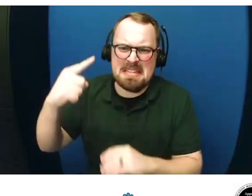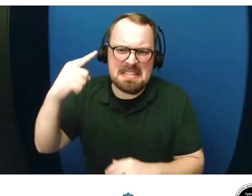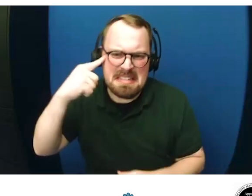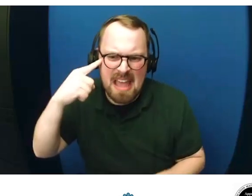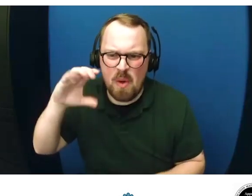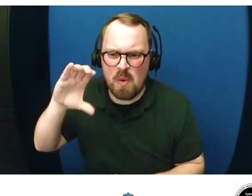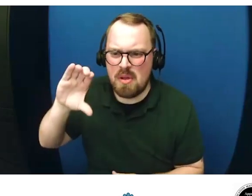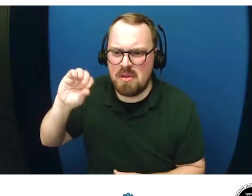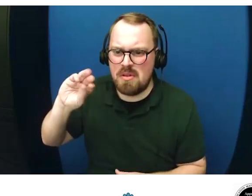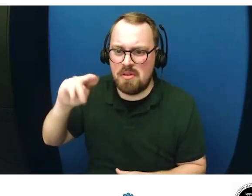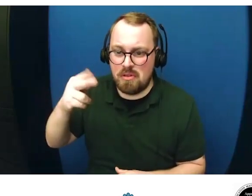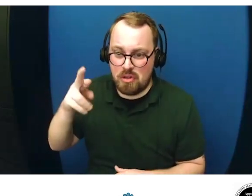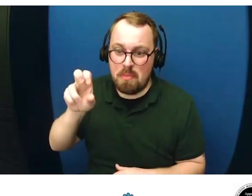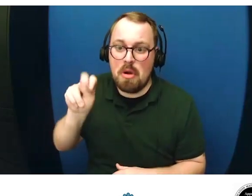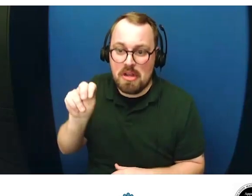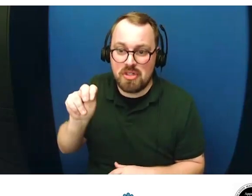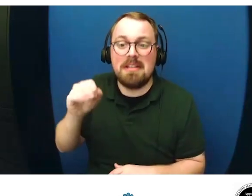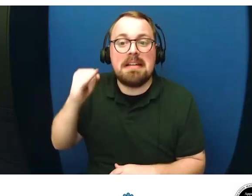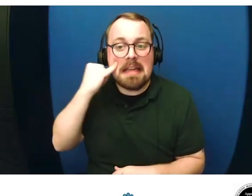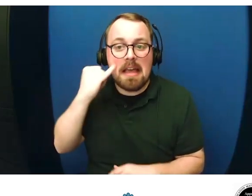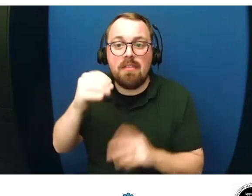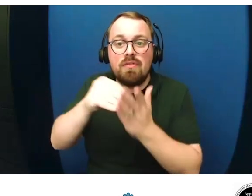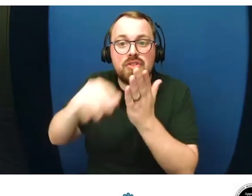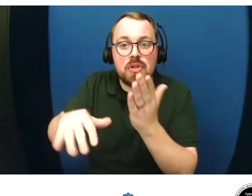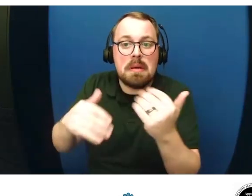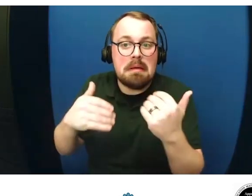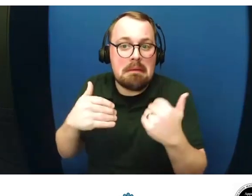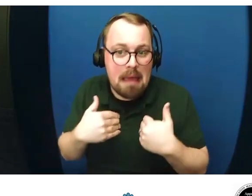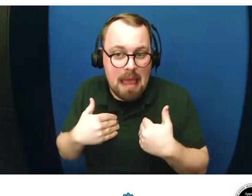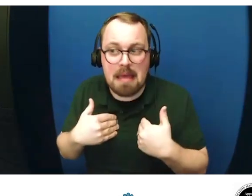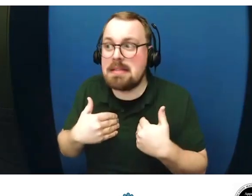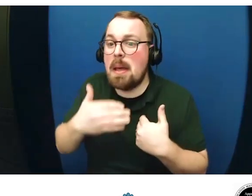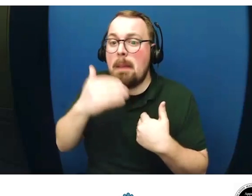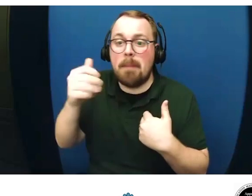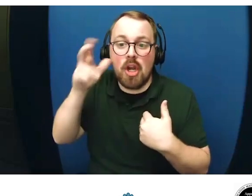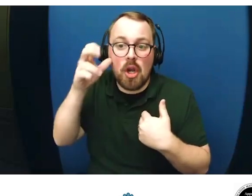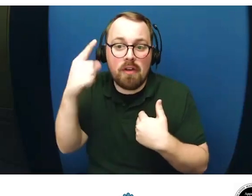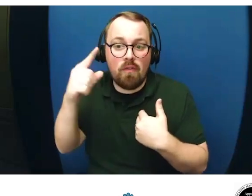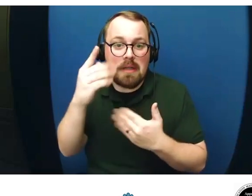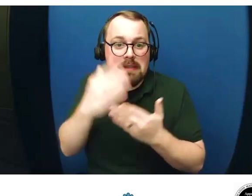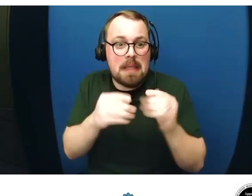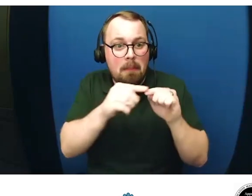for students who have better hearing in some frequencies than they do in others,